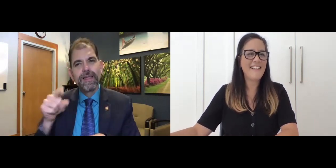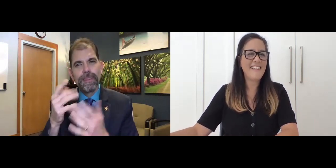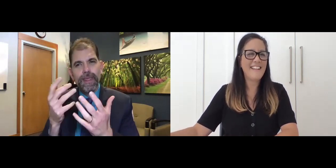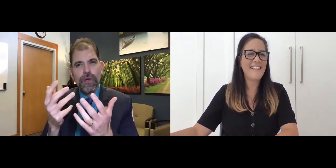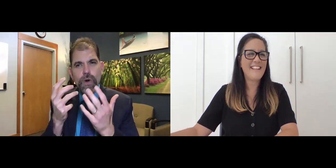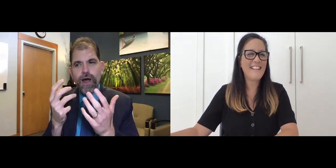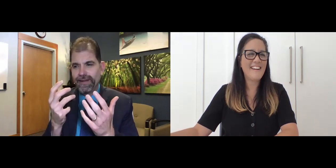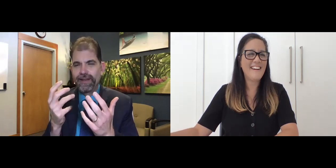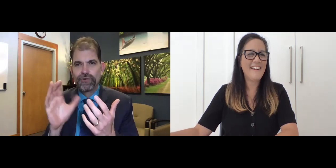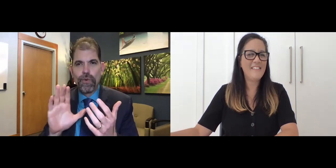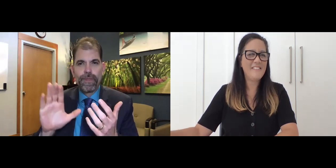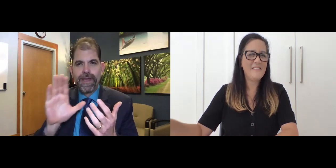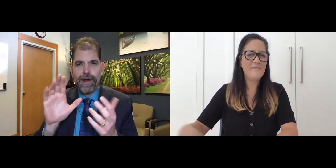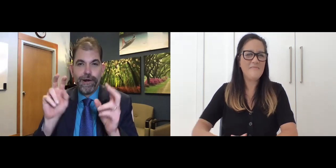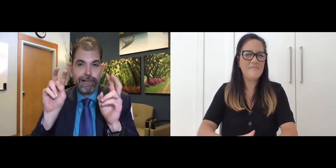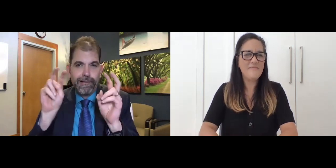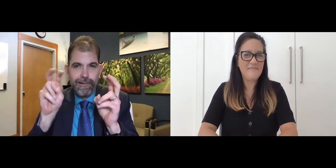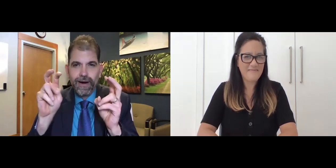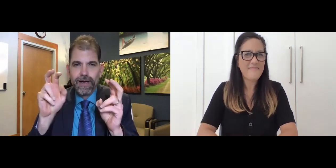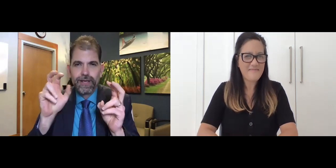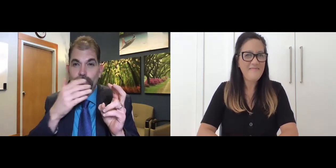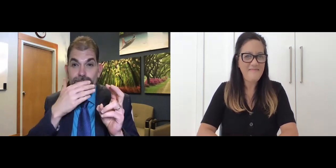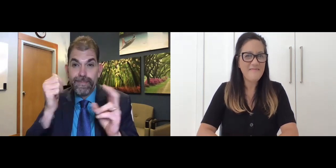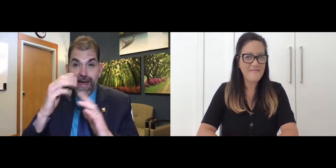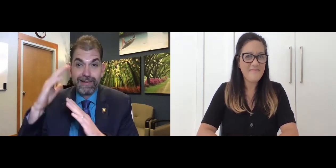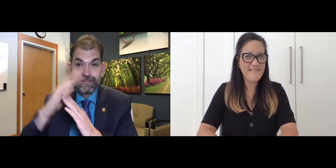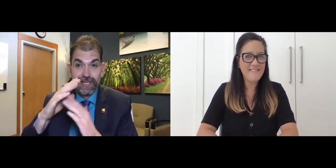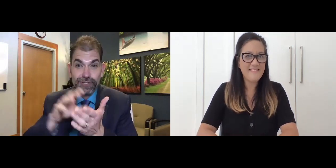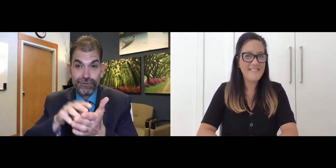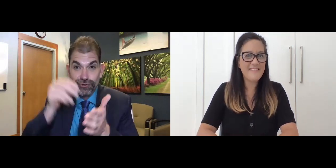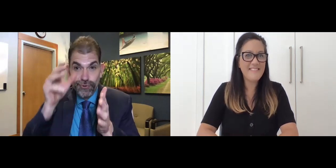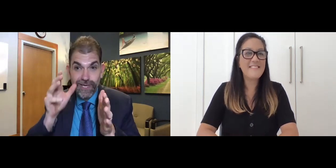program. I remember one year they would choose